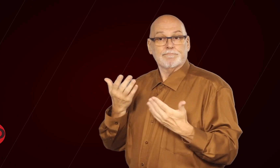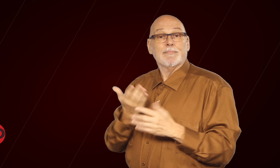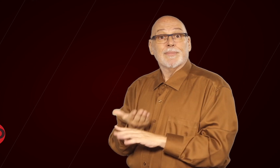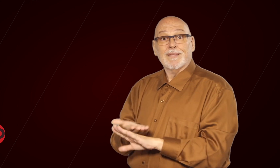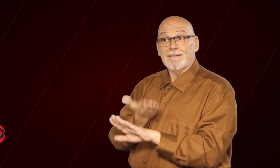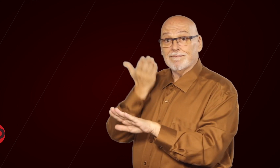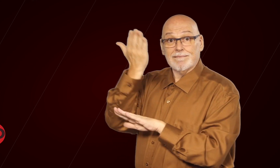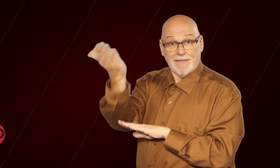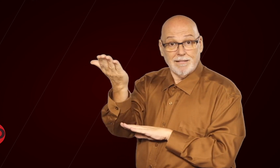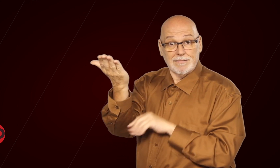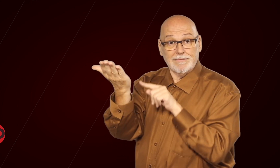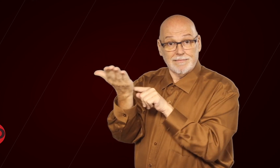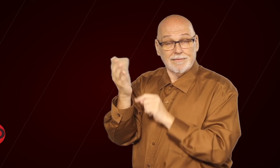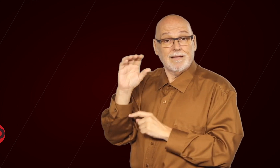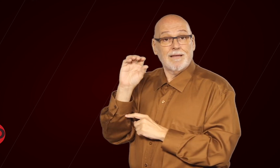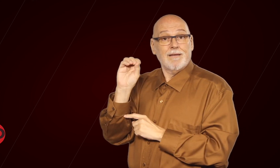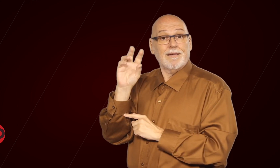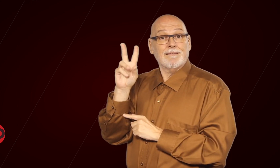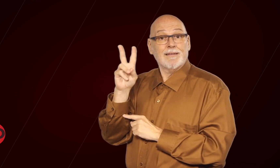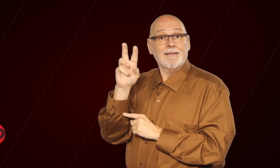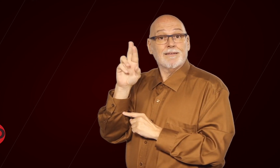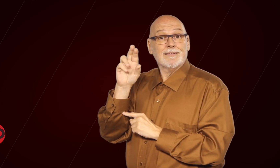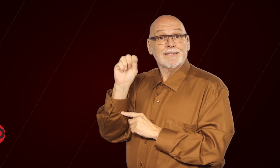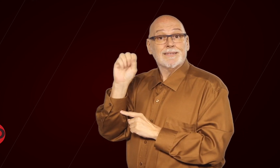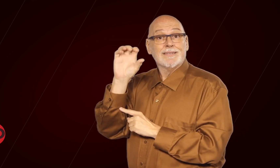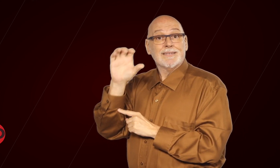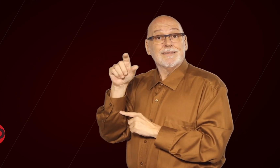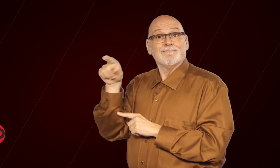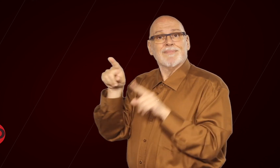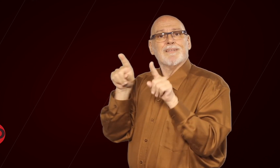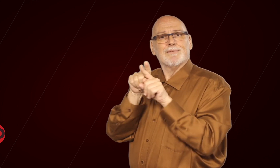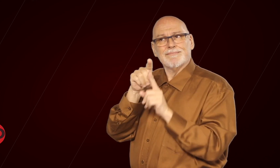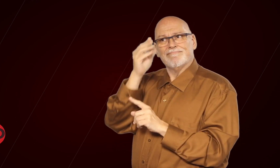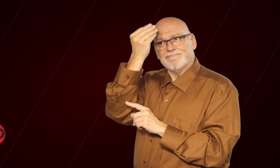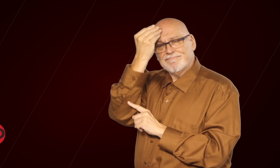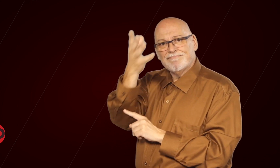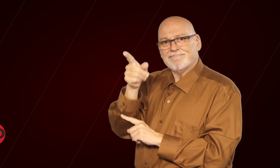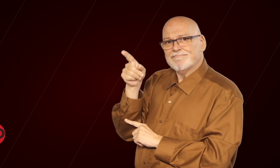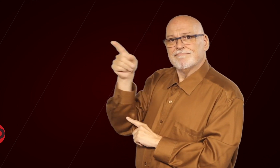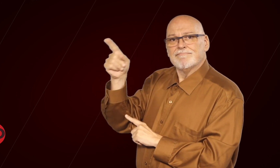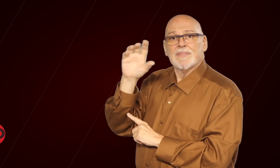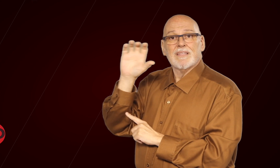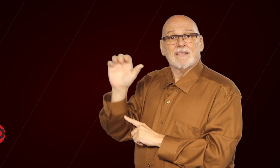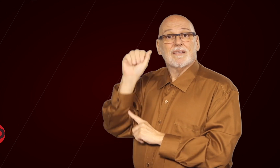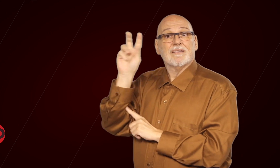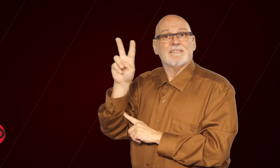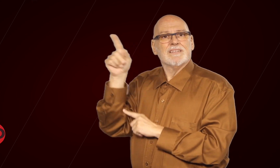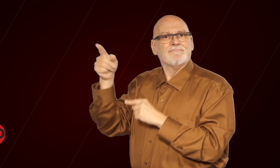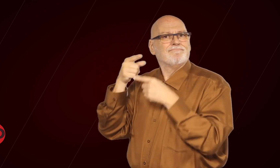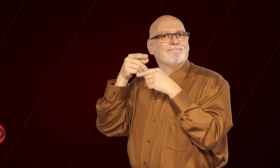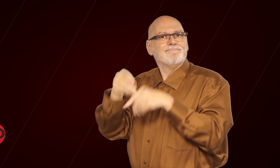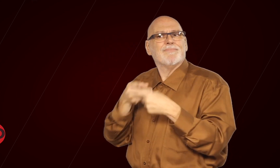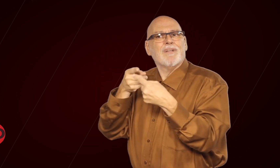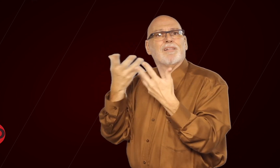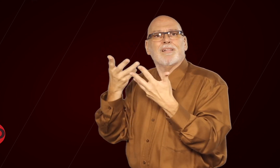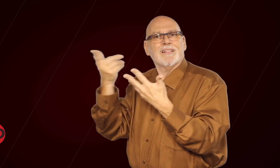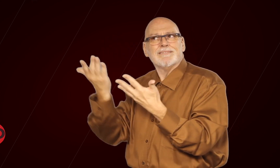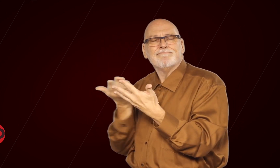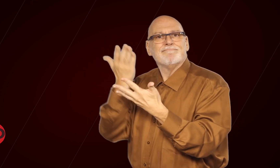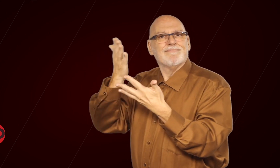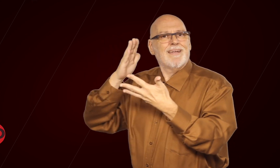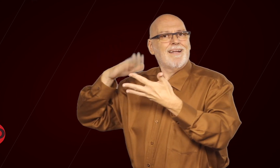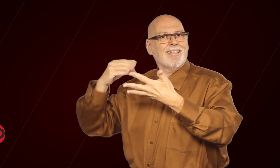In the filing, OVRSC also pointed to CAV’s struggle